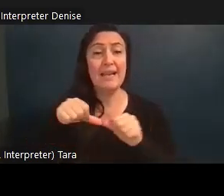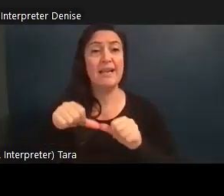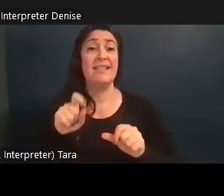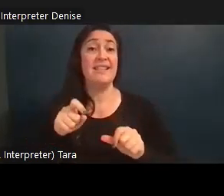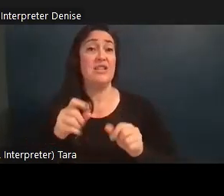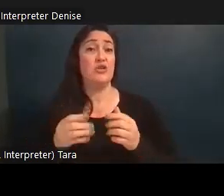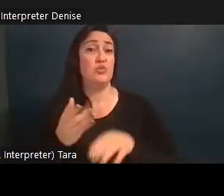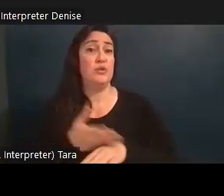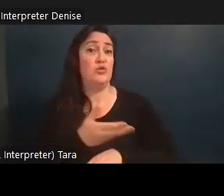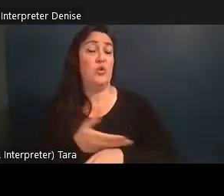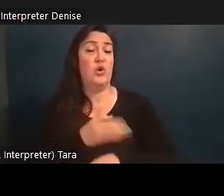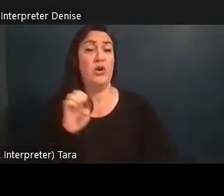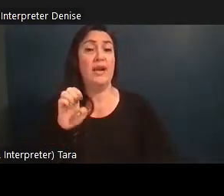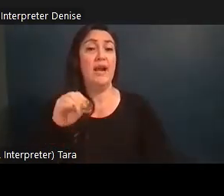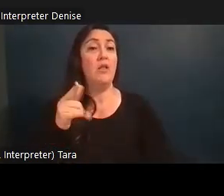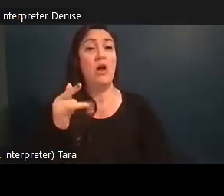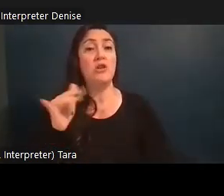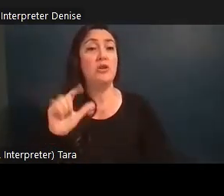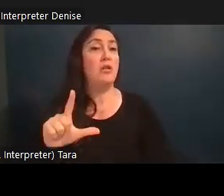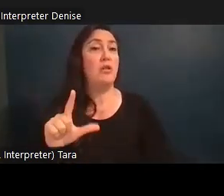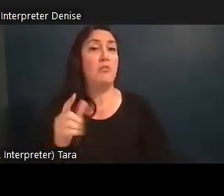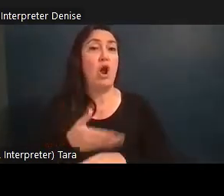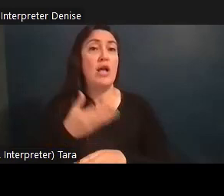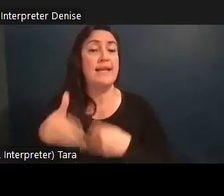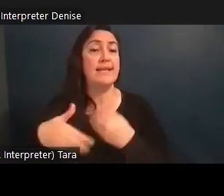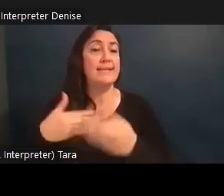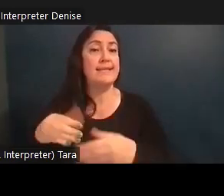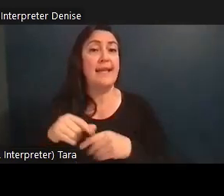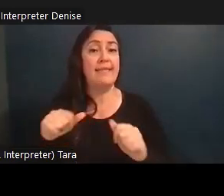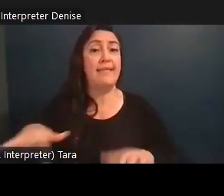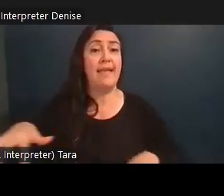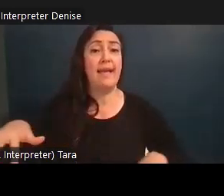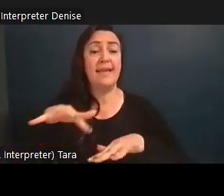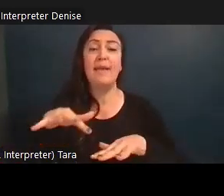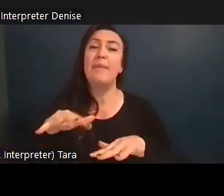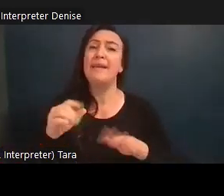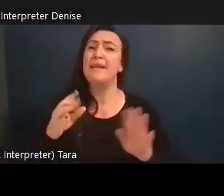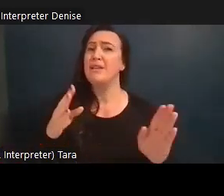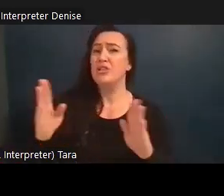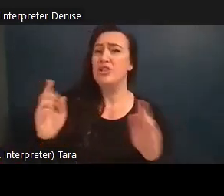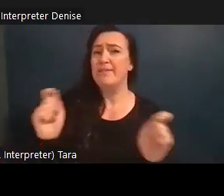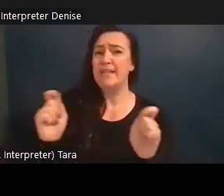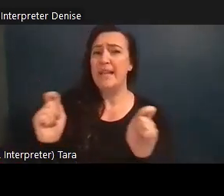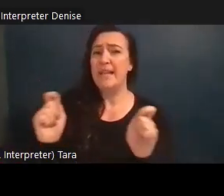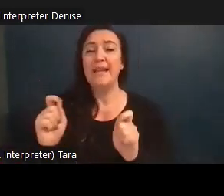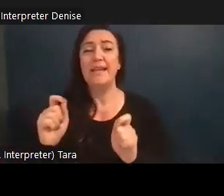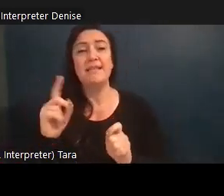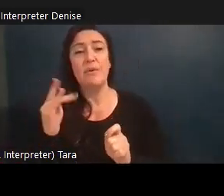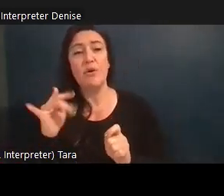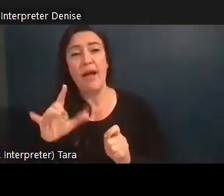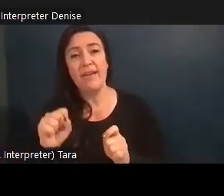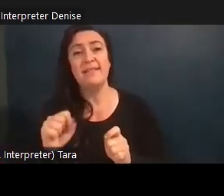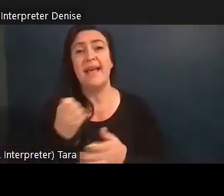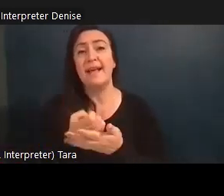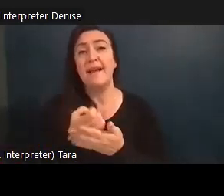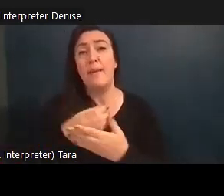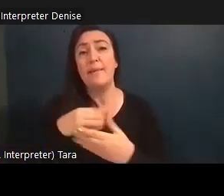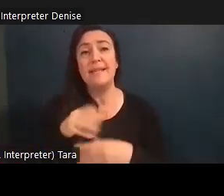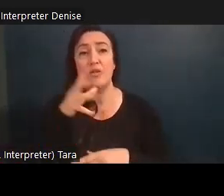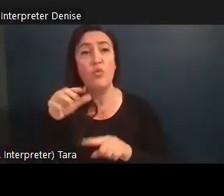landscape, and concerns for shifting demographics and economics facing rural communities were kind of coming to a head.